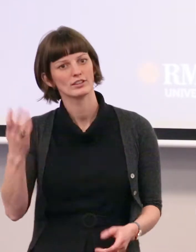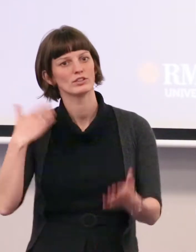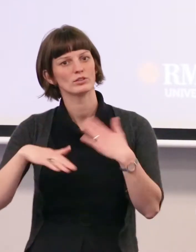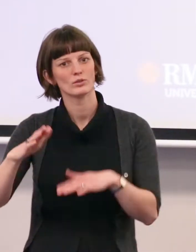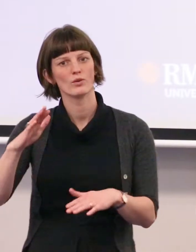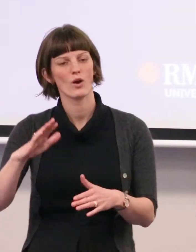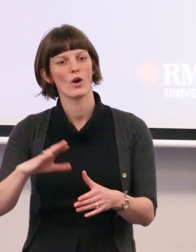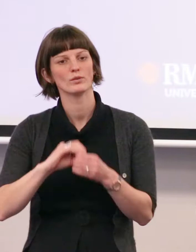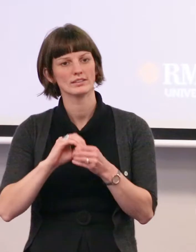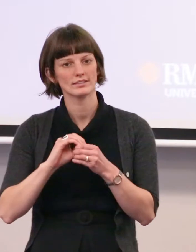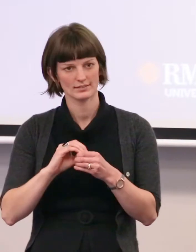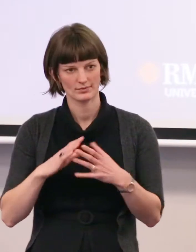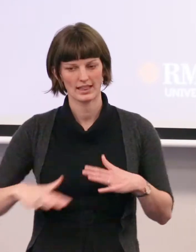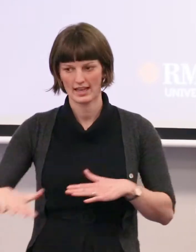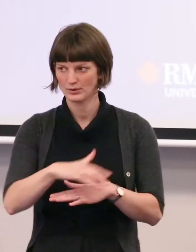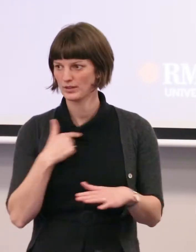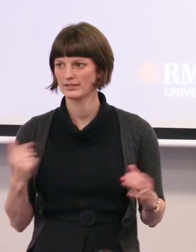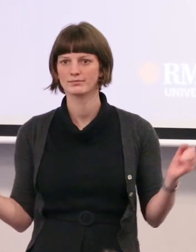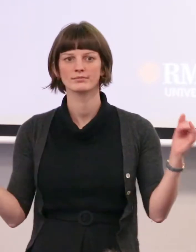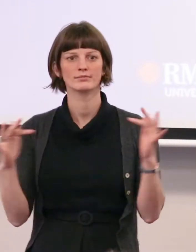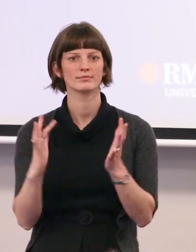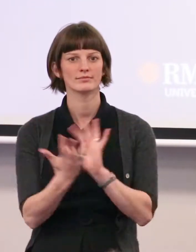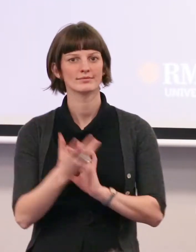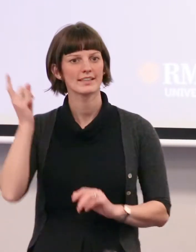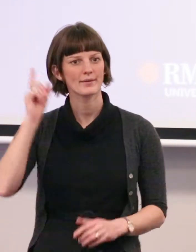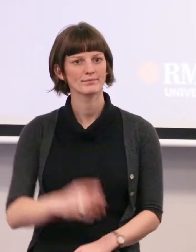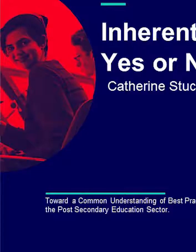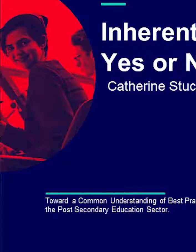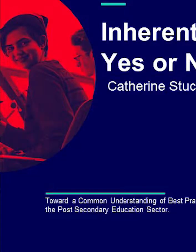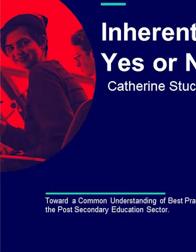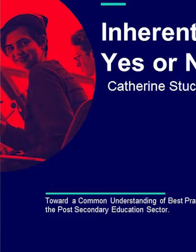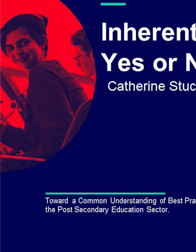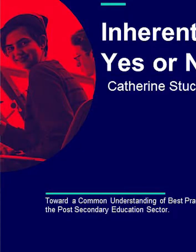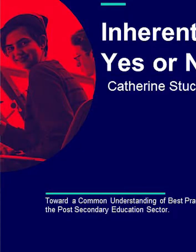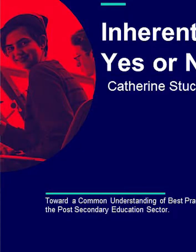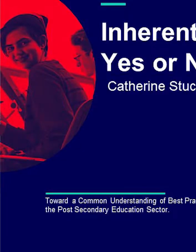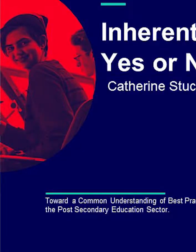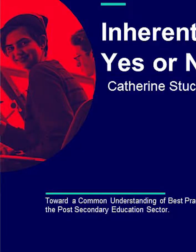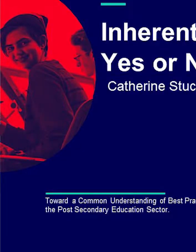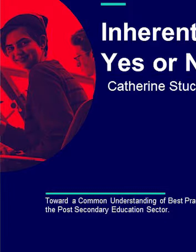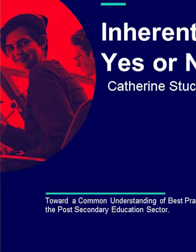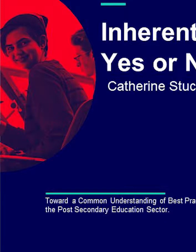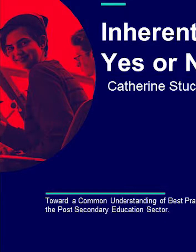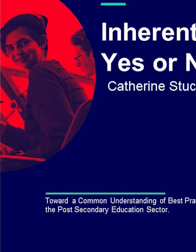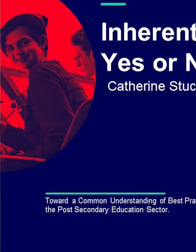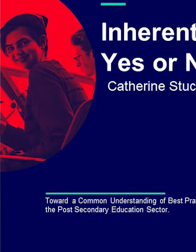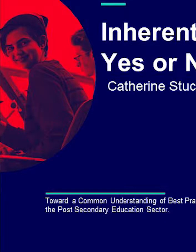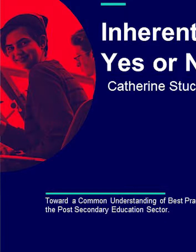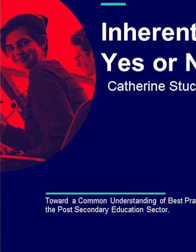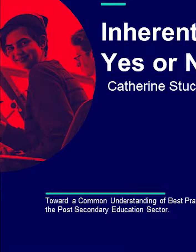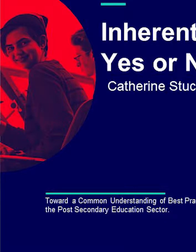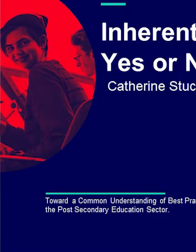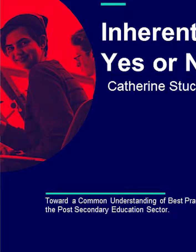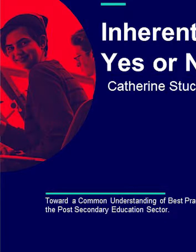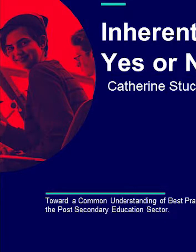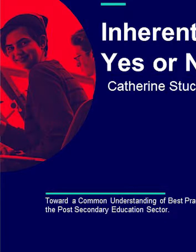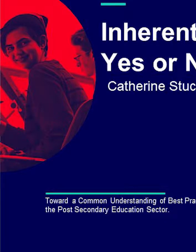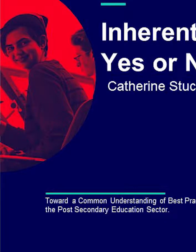we are having the symposium. Okay, so inherent requirements: yes or no?